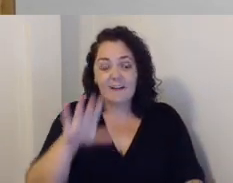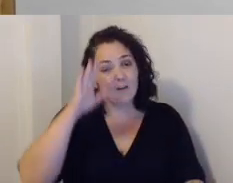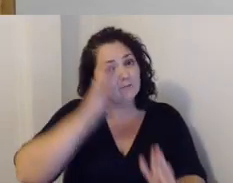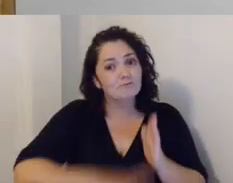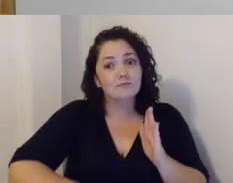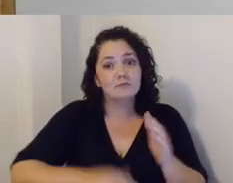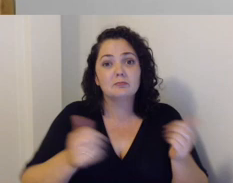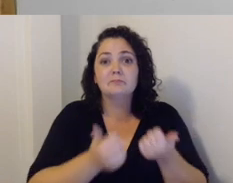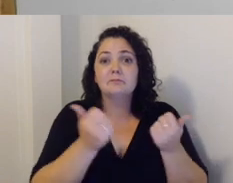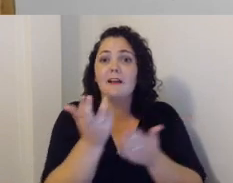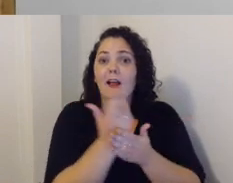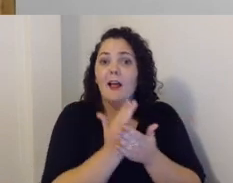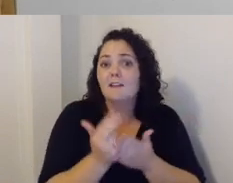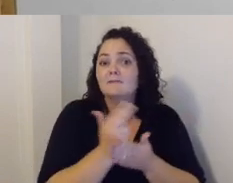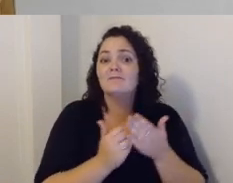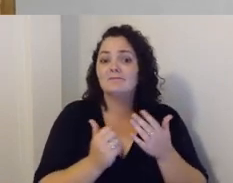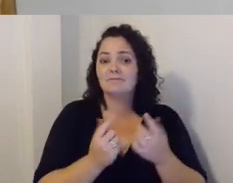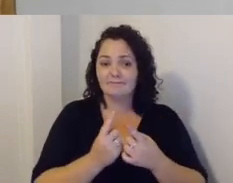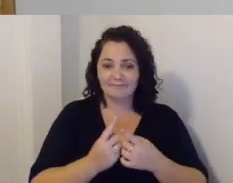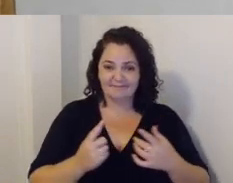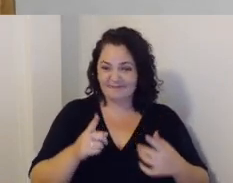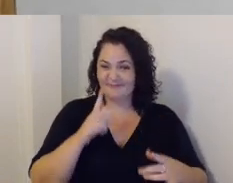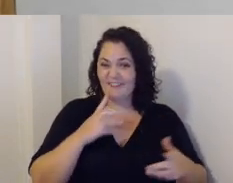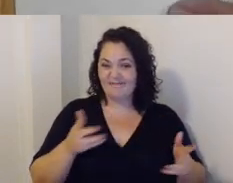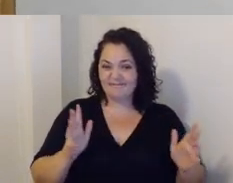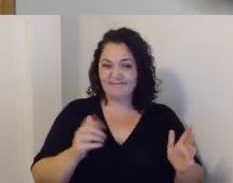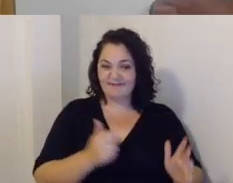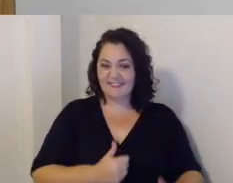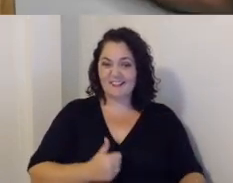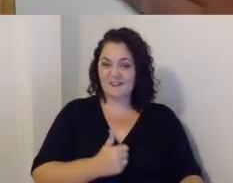who's never done this before, I think you'll really enjoy it, it'll be a just a very very different